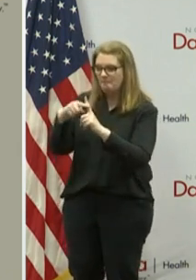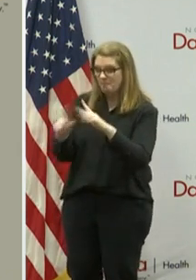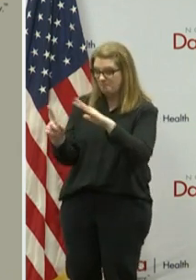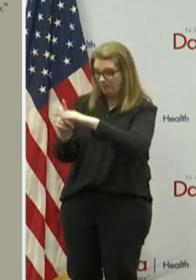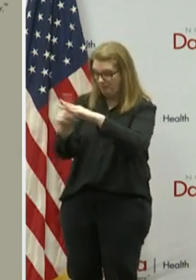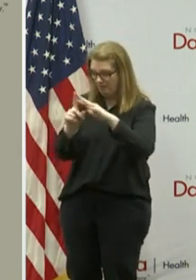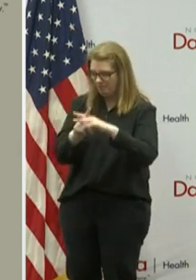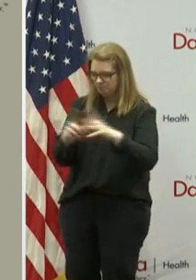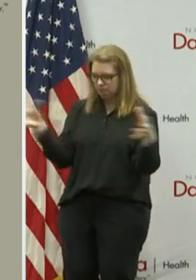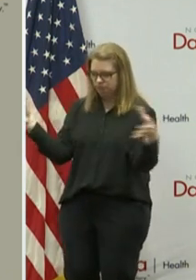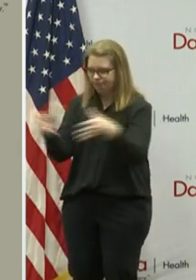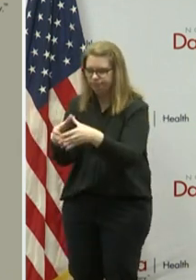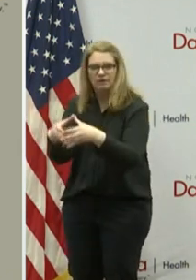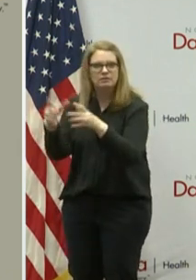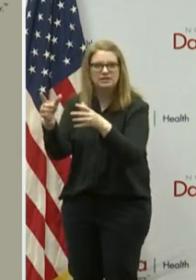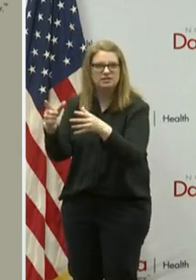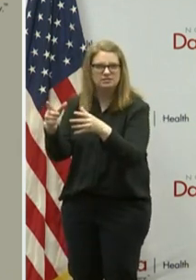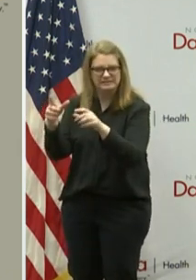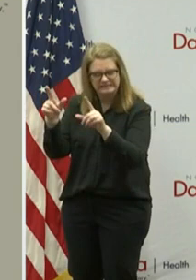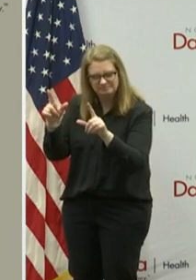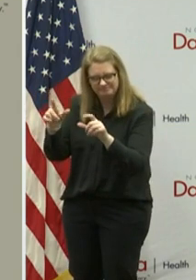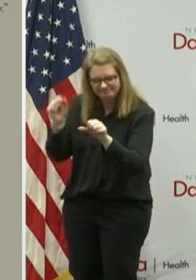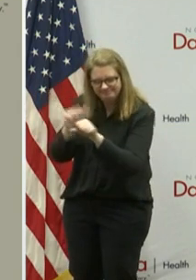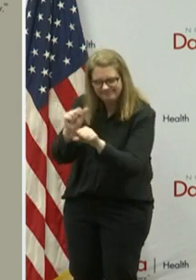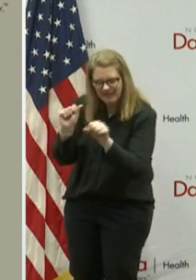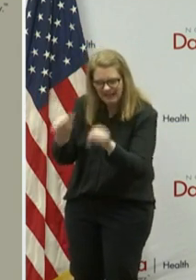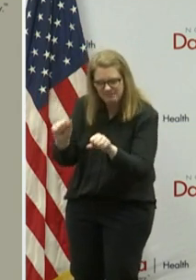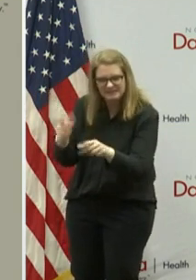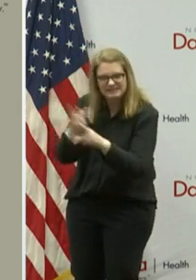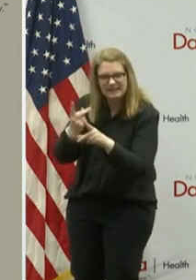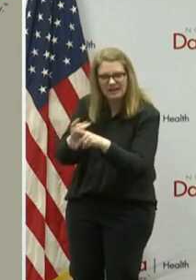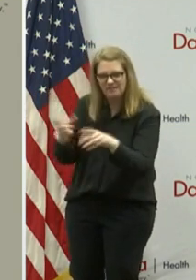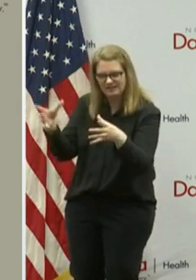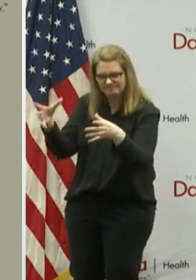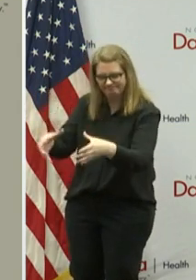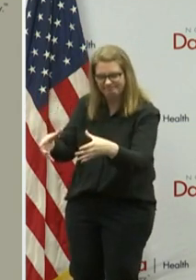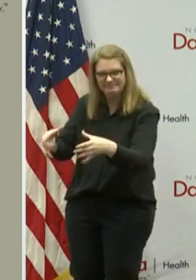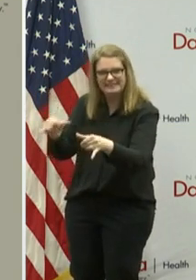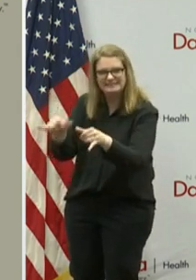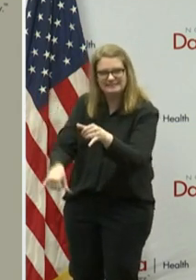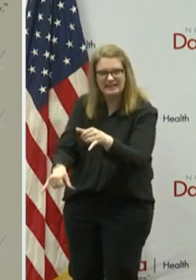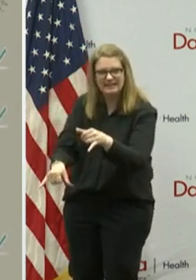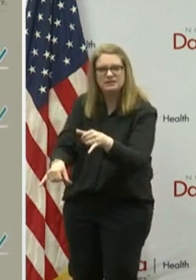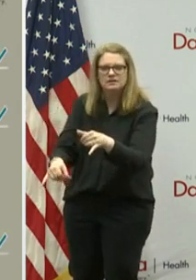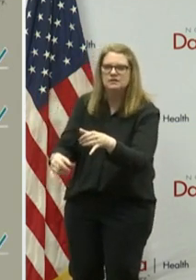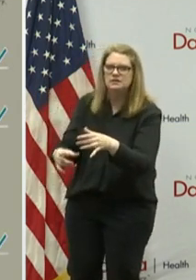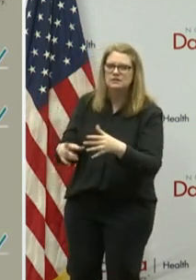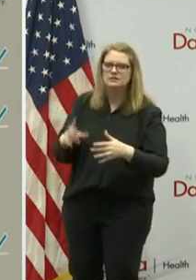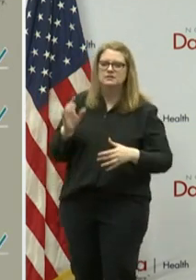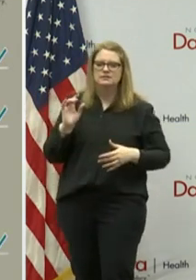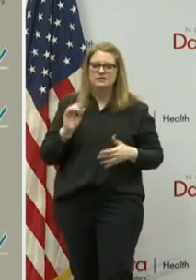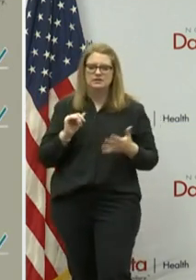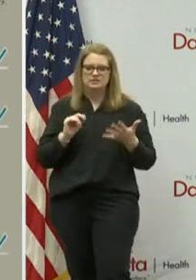ABILITY TO COME IN AND DO THAT IN A TARGETED WAY AND REDUCE THE